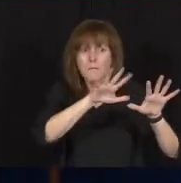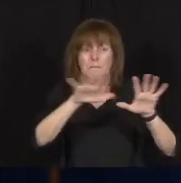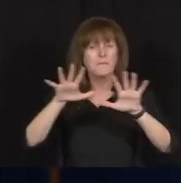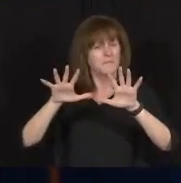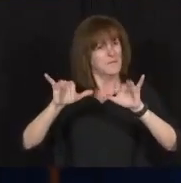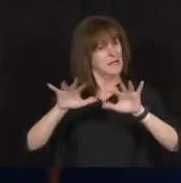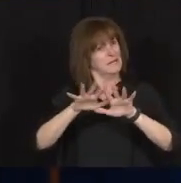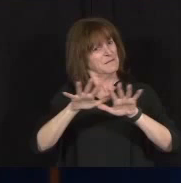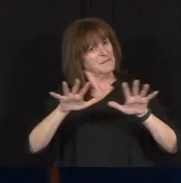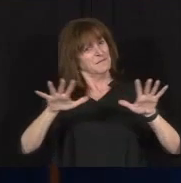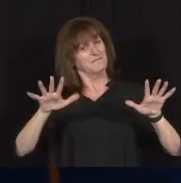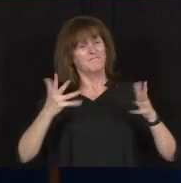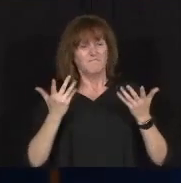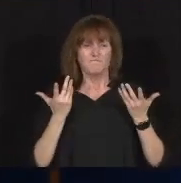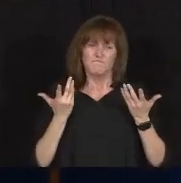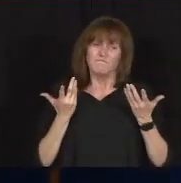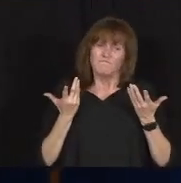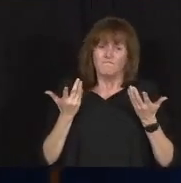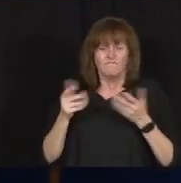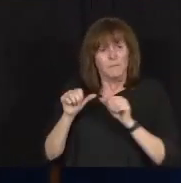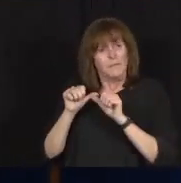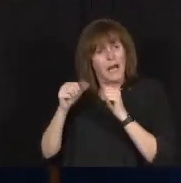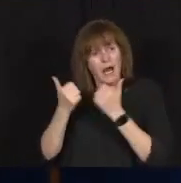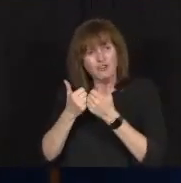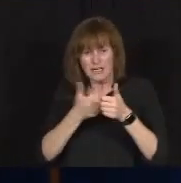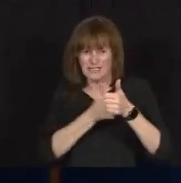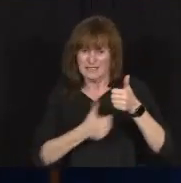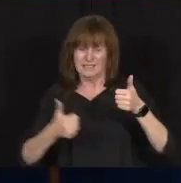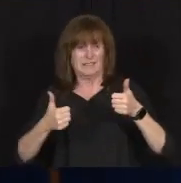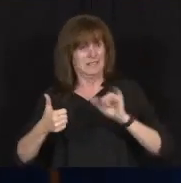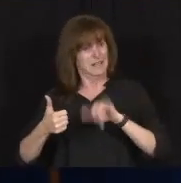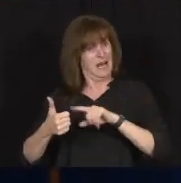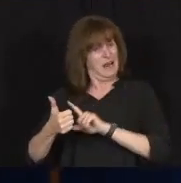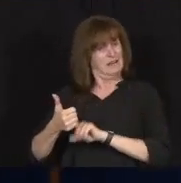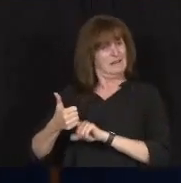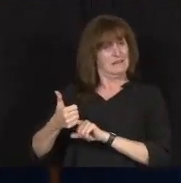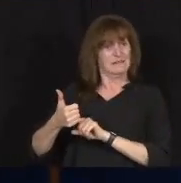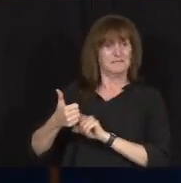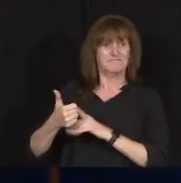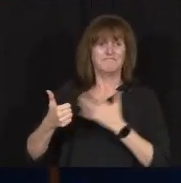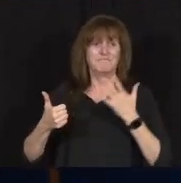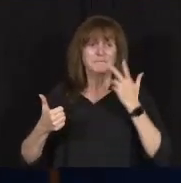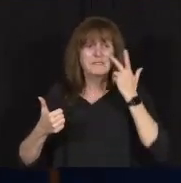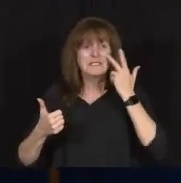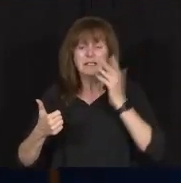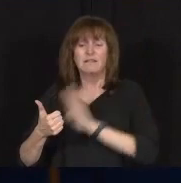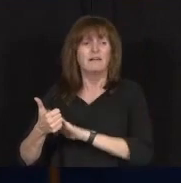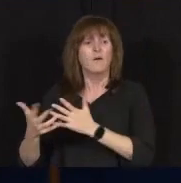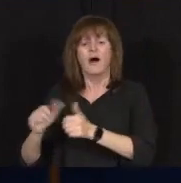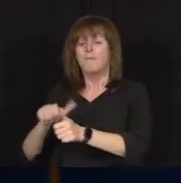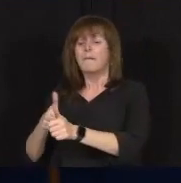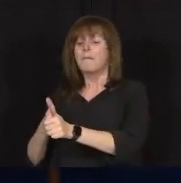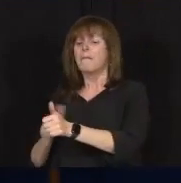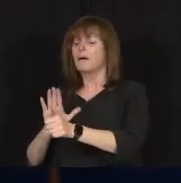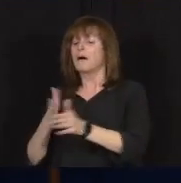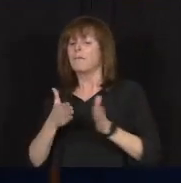s upport the various agencies looking at the contingency plans and what they need to do, to make sure they are protecting the vital